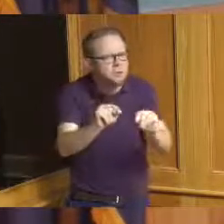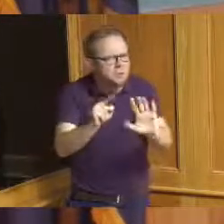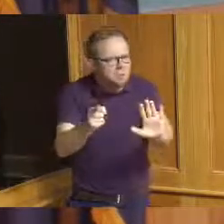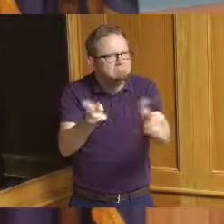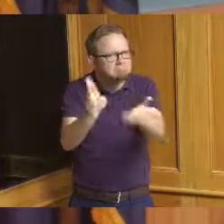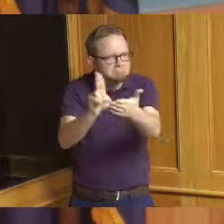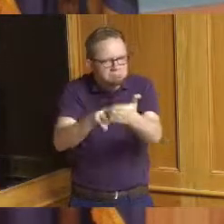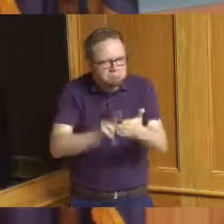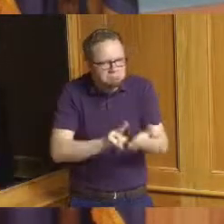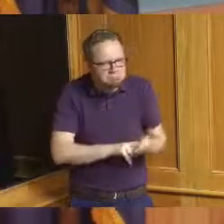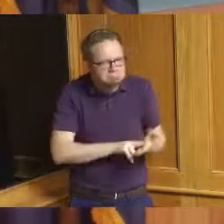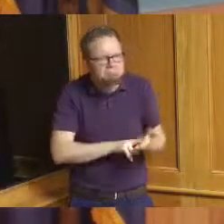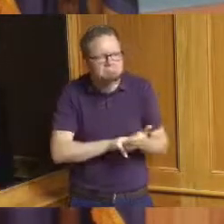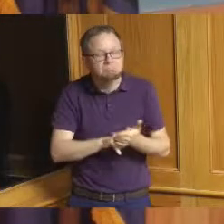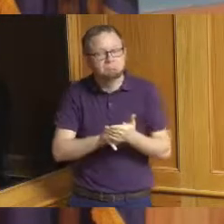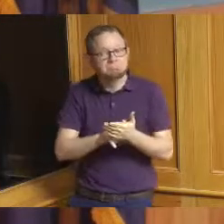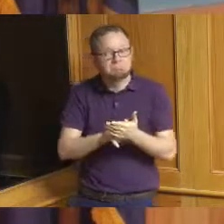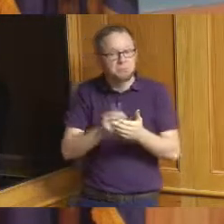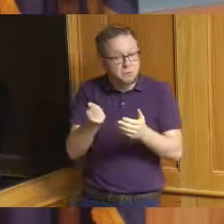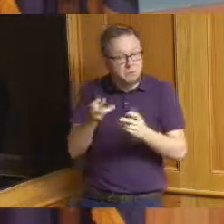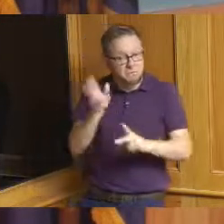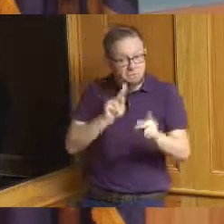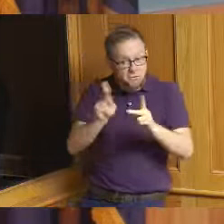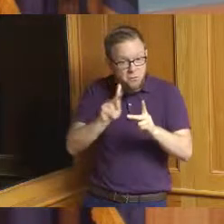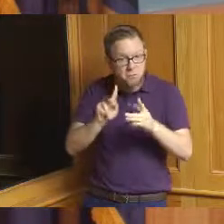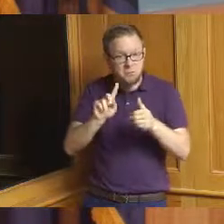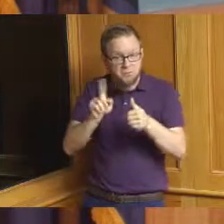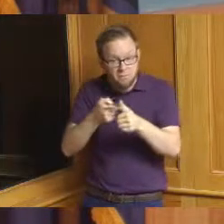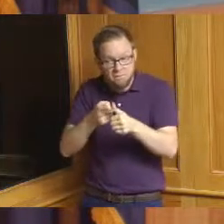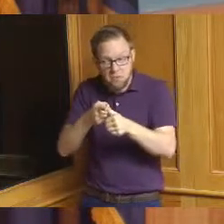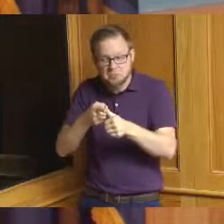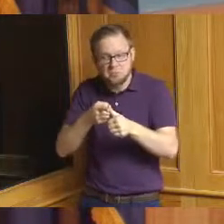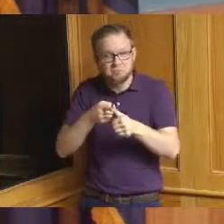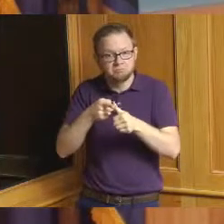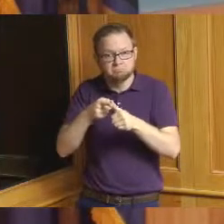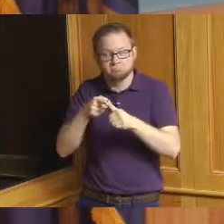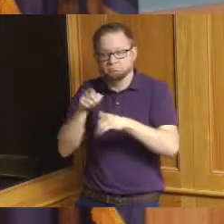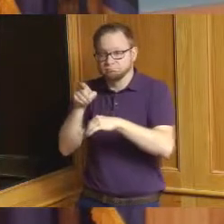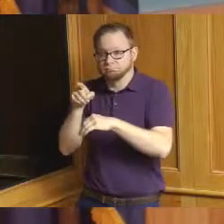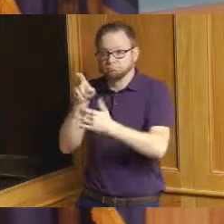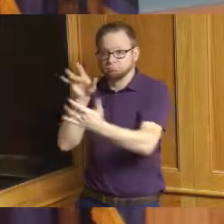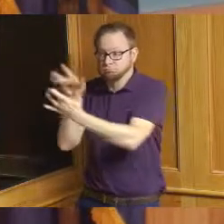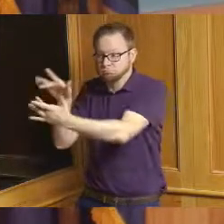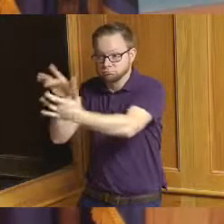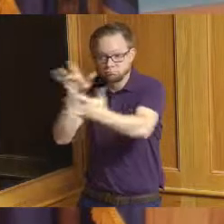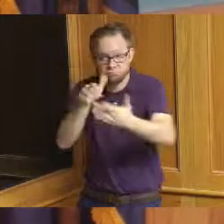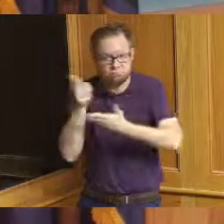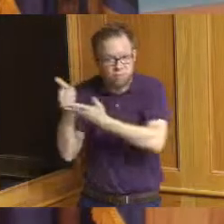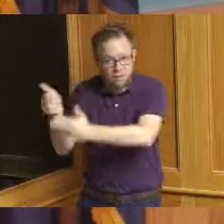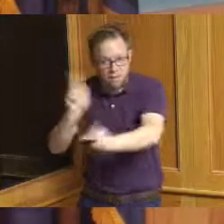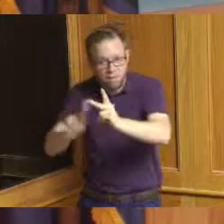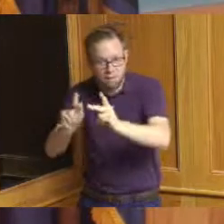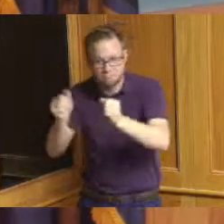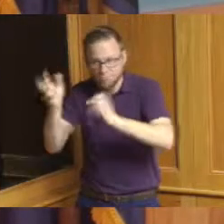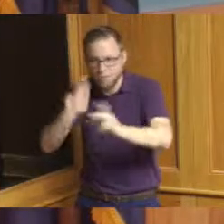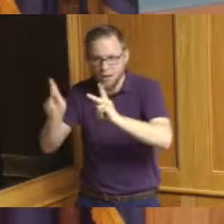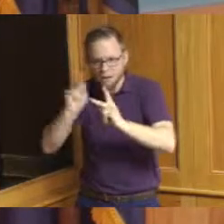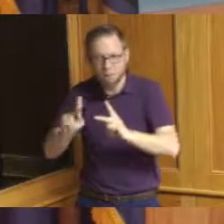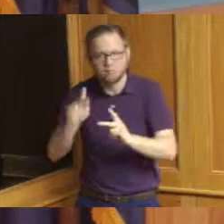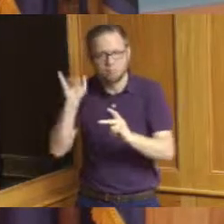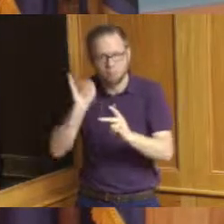they went out there and they helped a lot of people on the face-to-face in the middle of